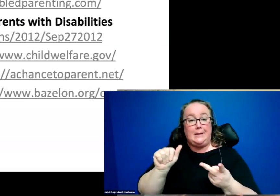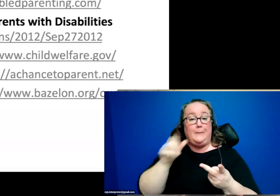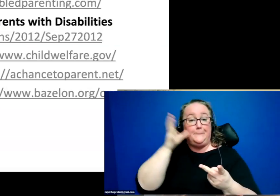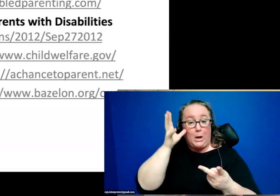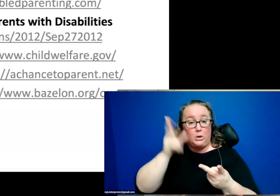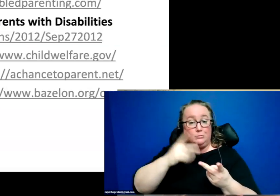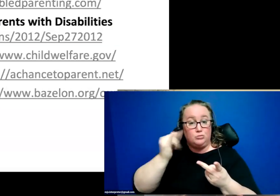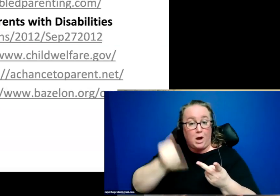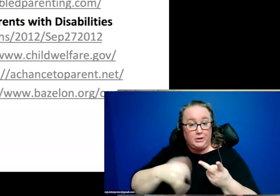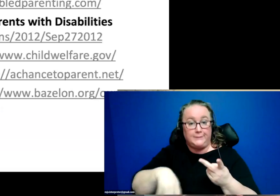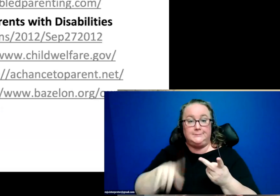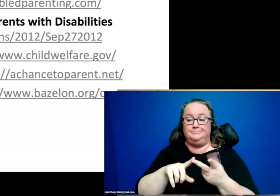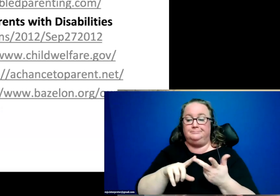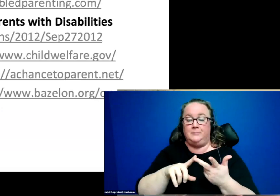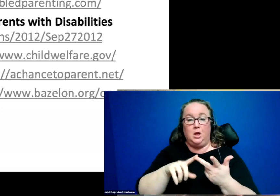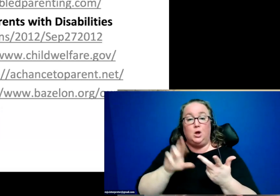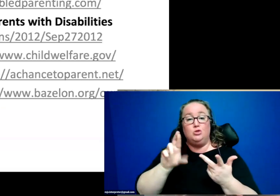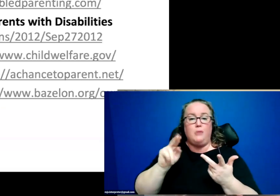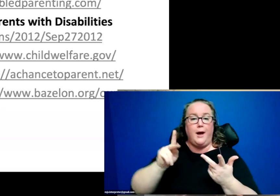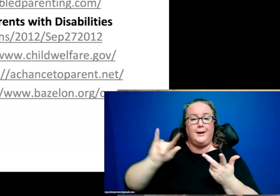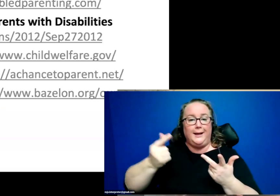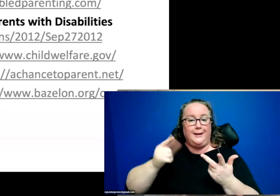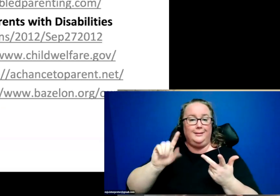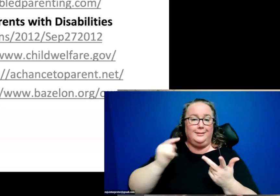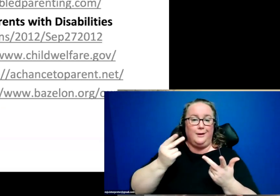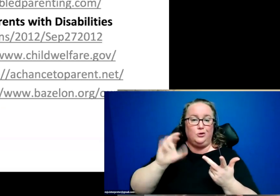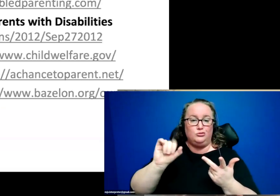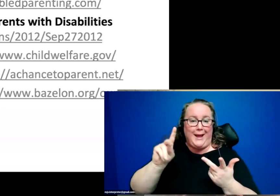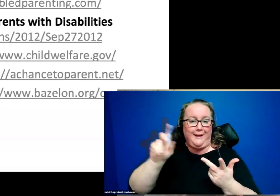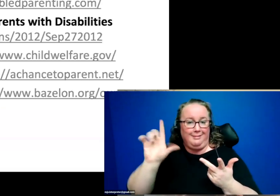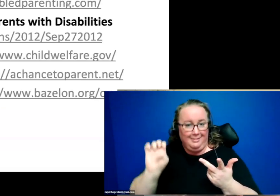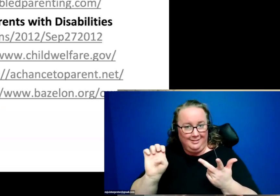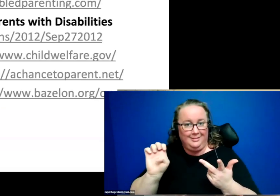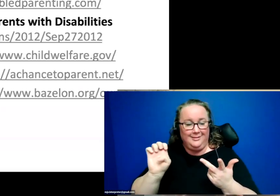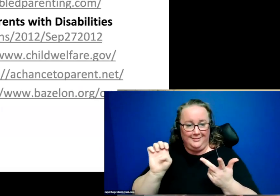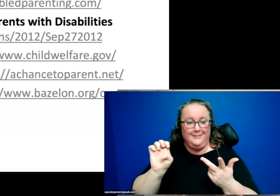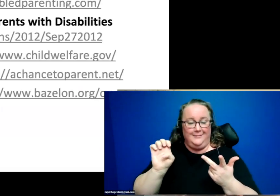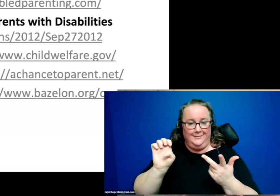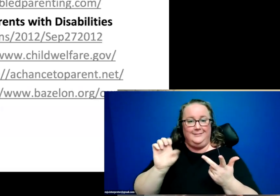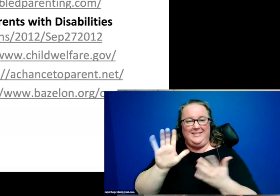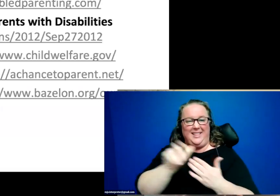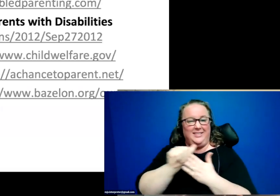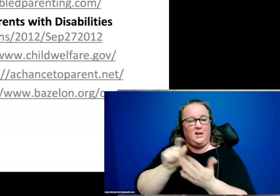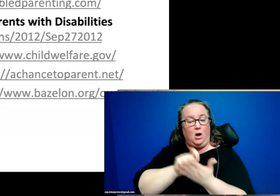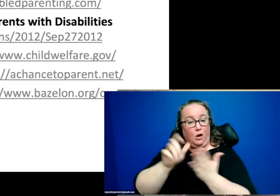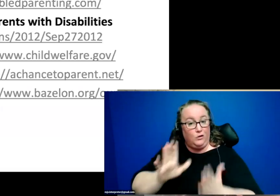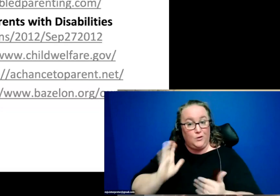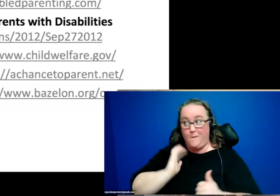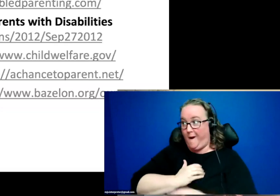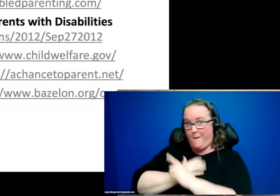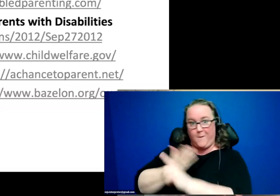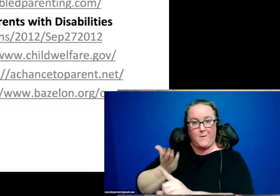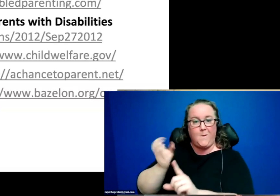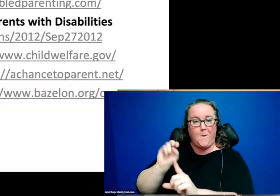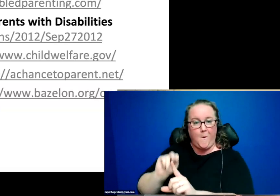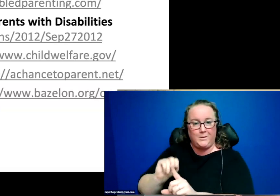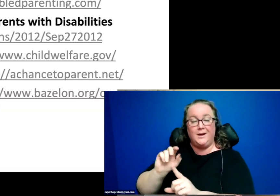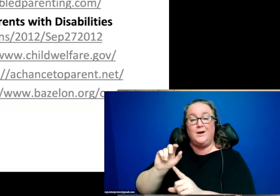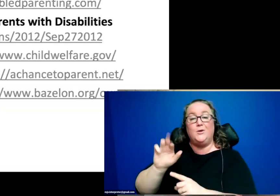Rocking the Cradle, which was for which the lead author was our very own Attorney Robin Powell,